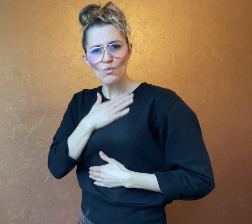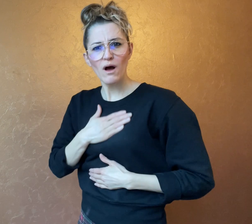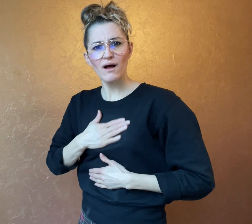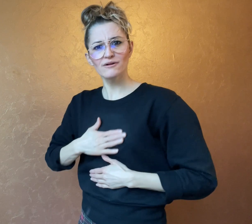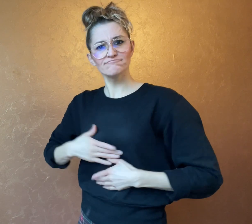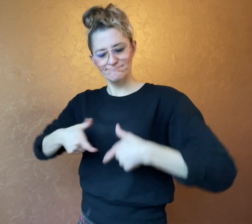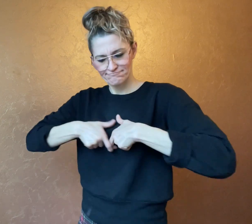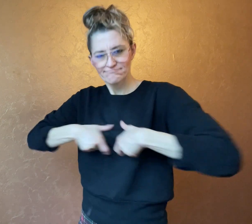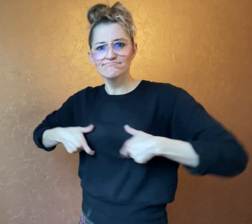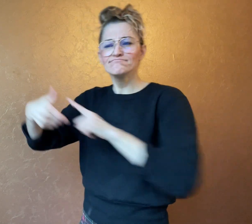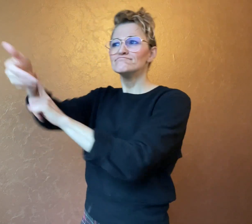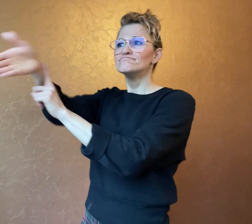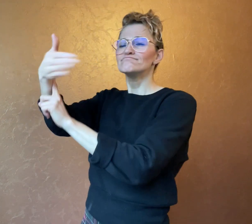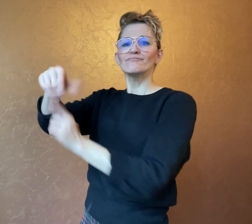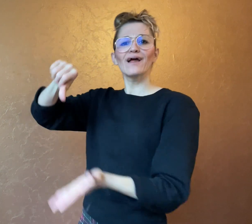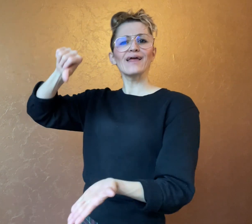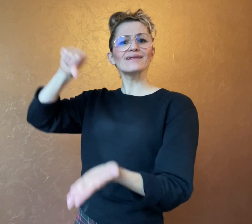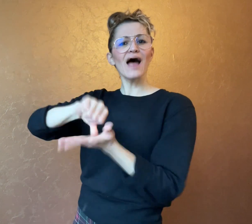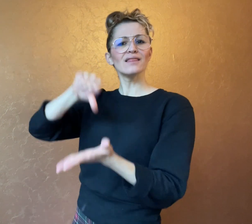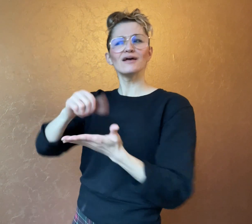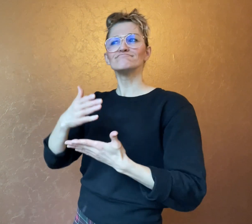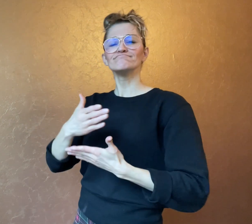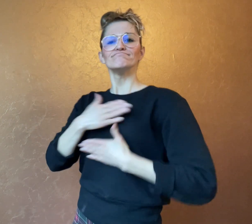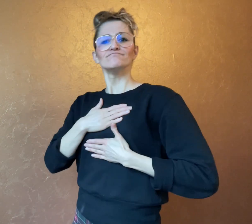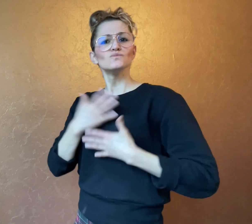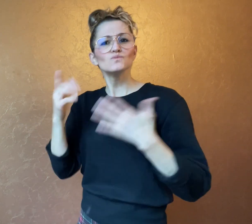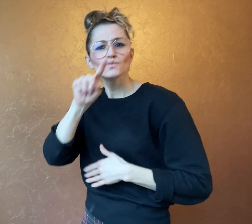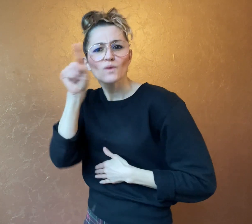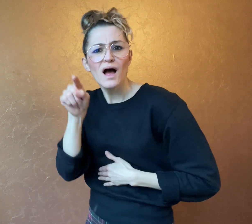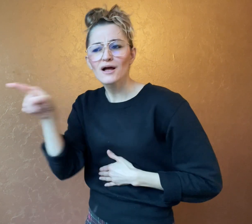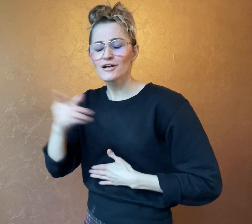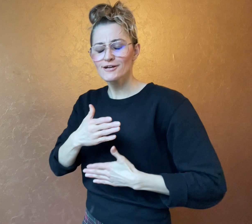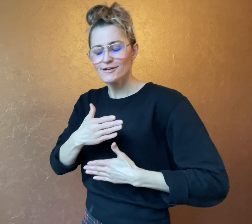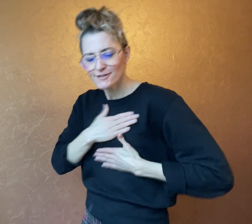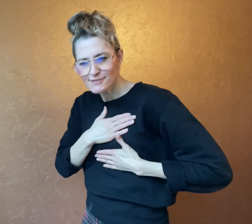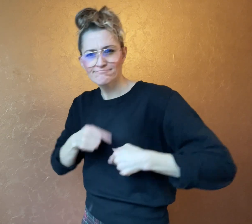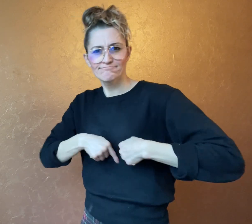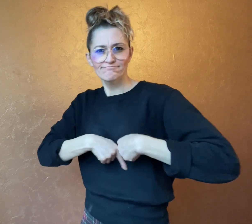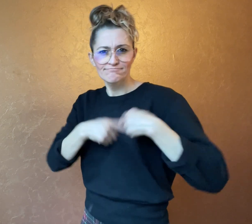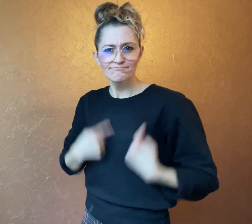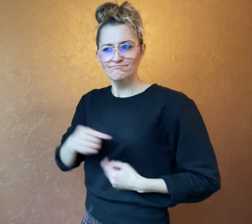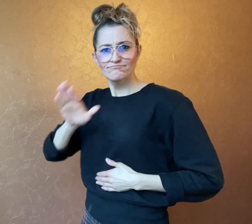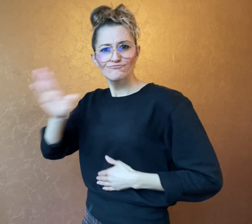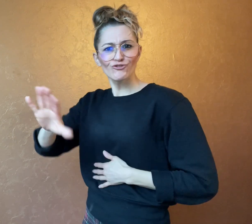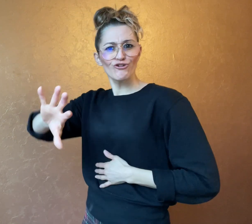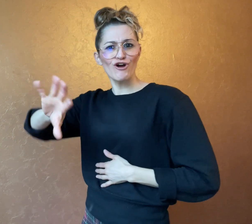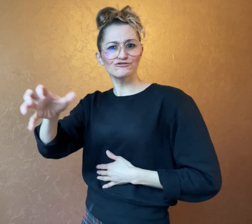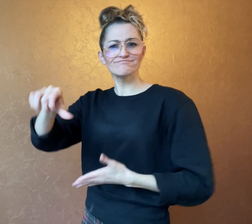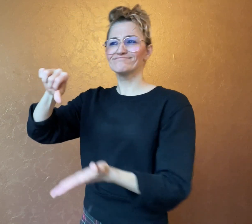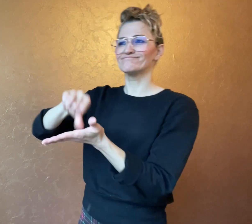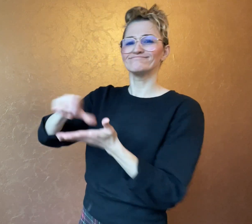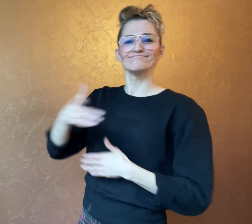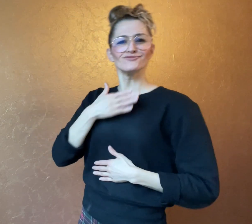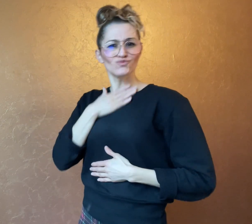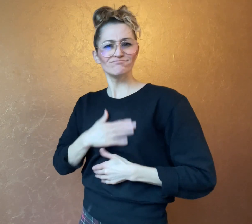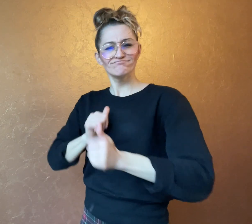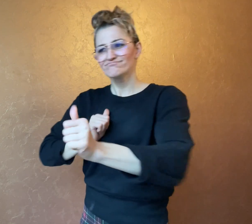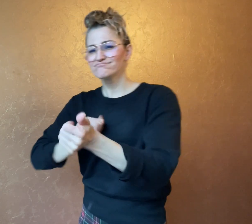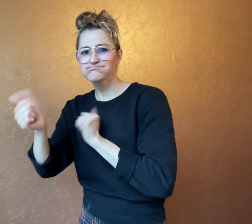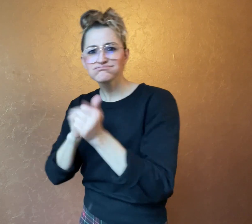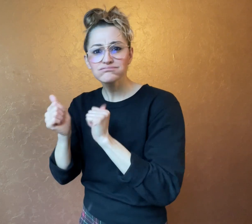of their country because of their love for their homeland.